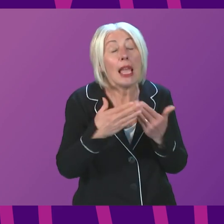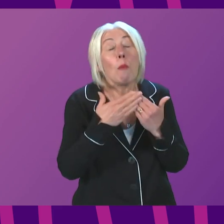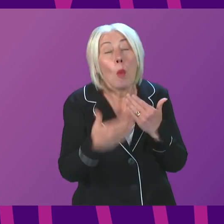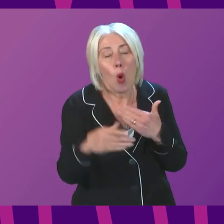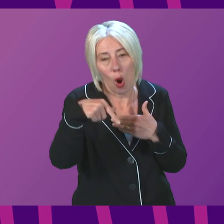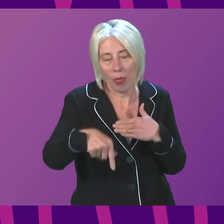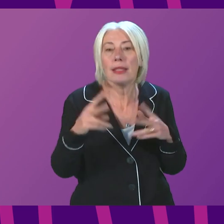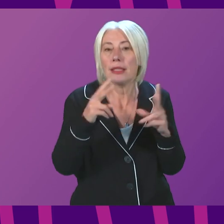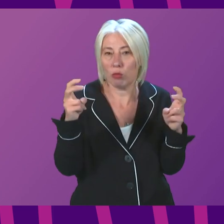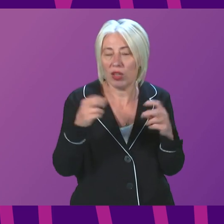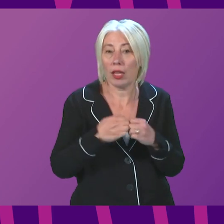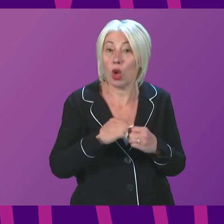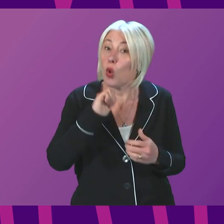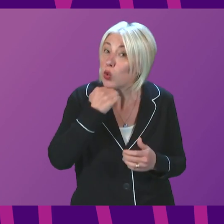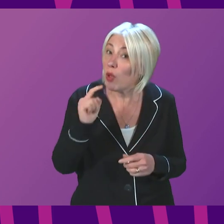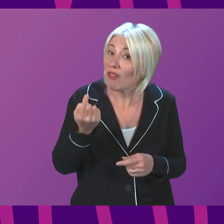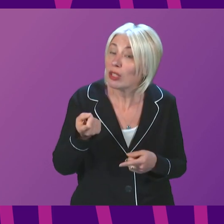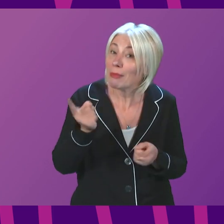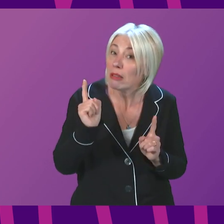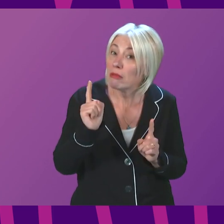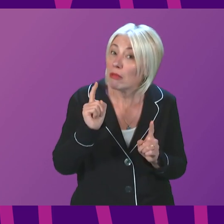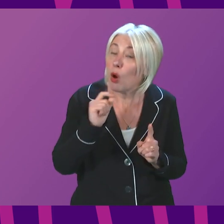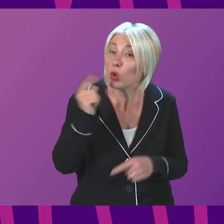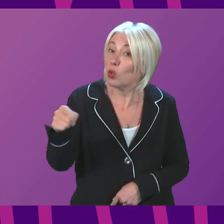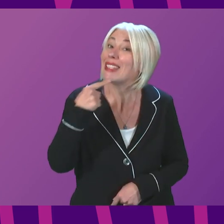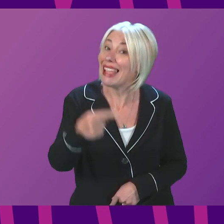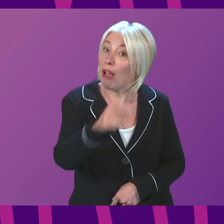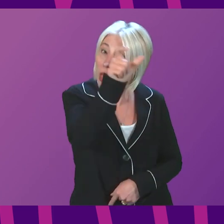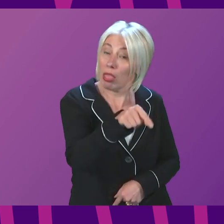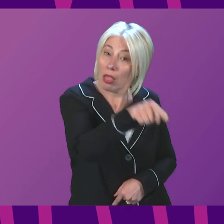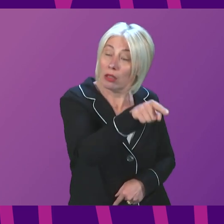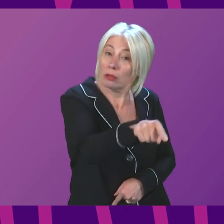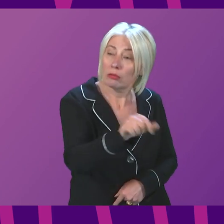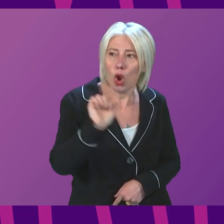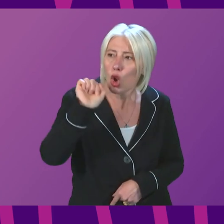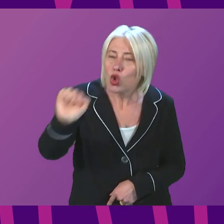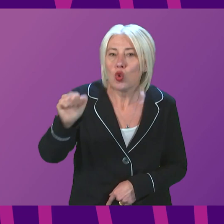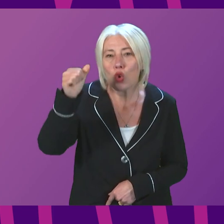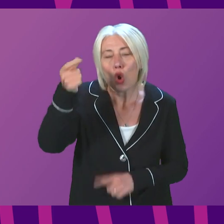Will the First Minister now tell the victim what her reaction was when she heard the leaked